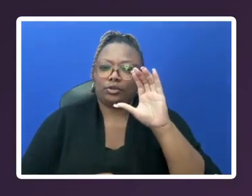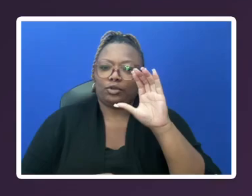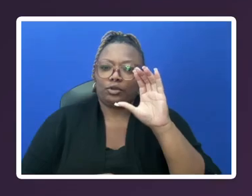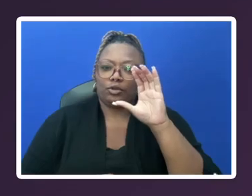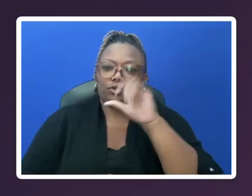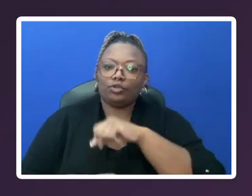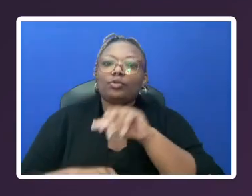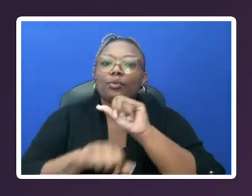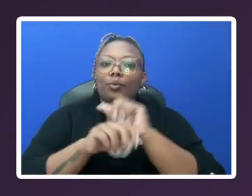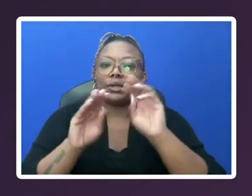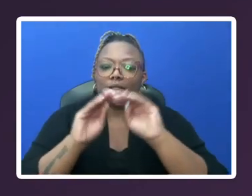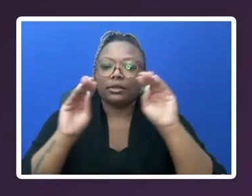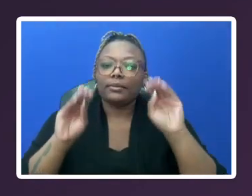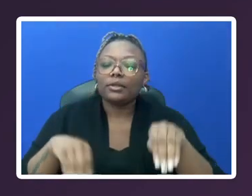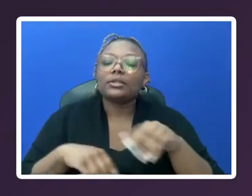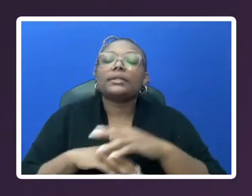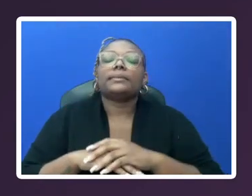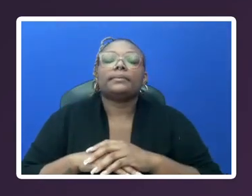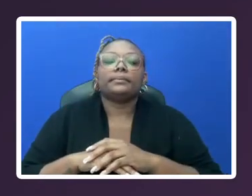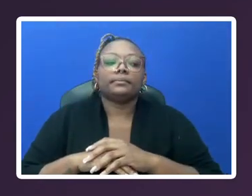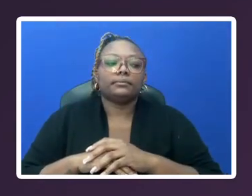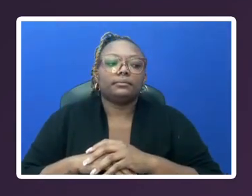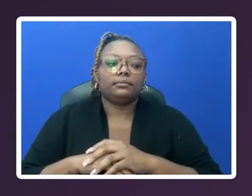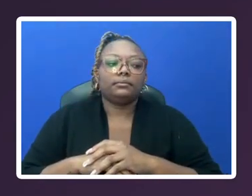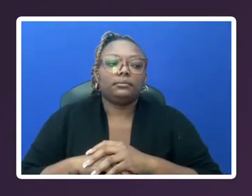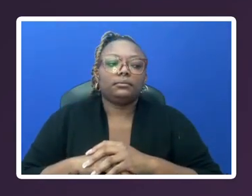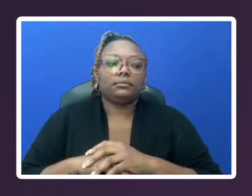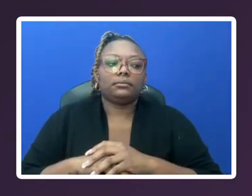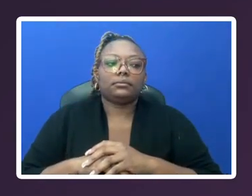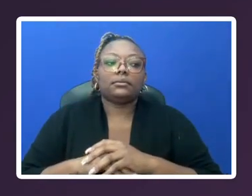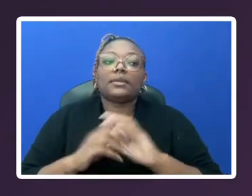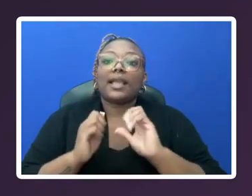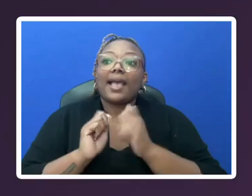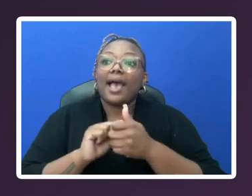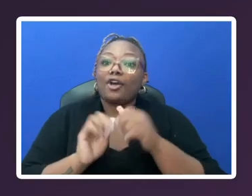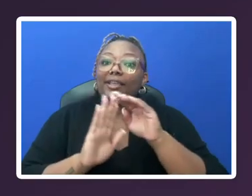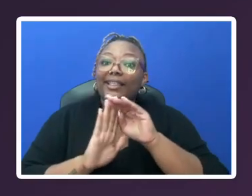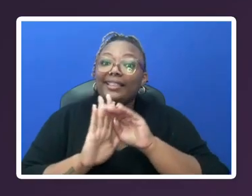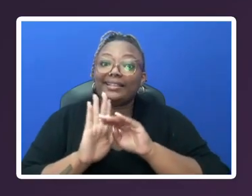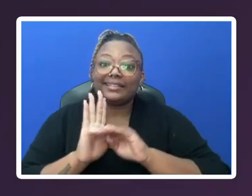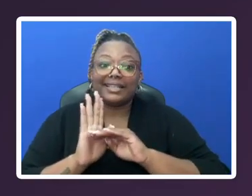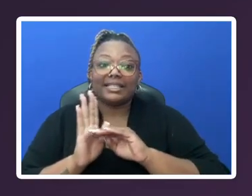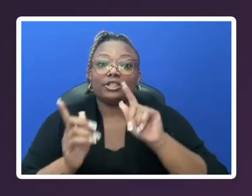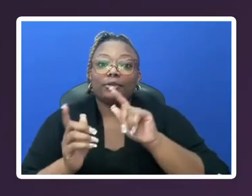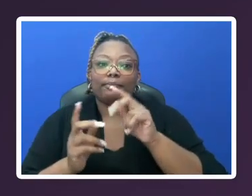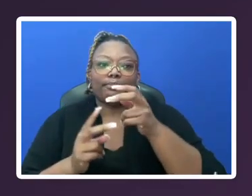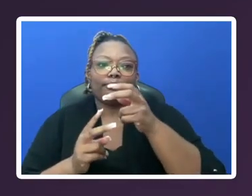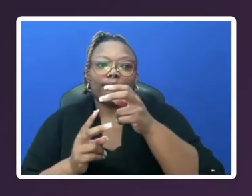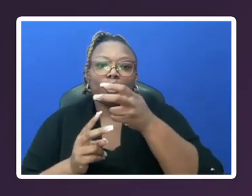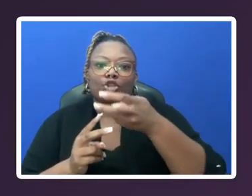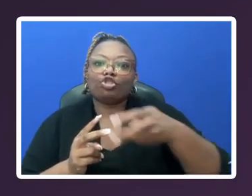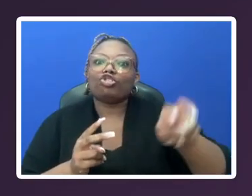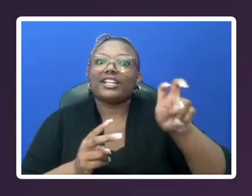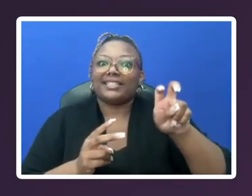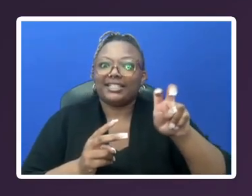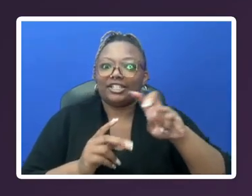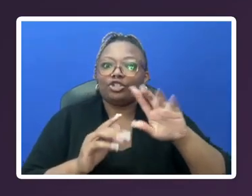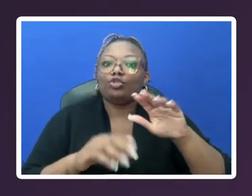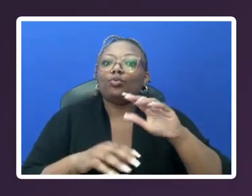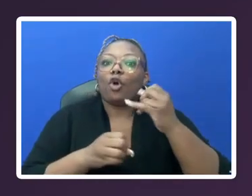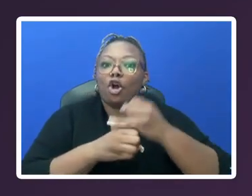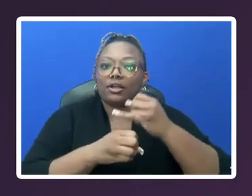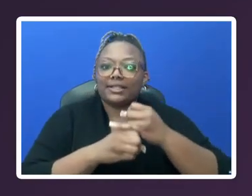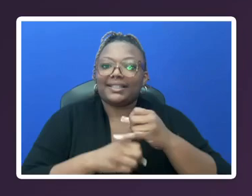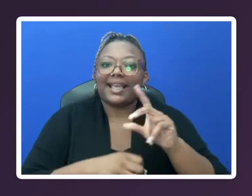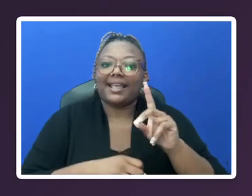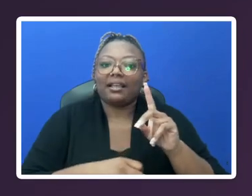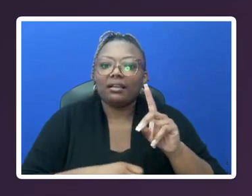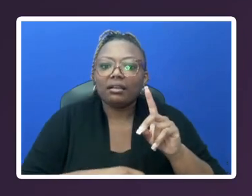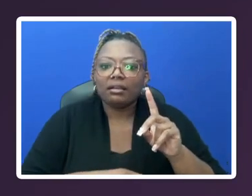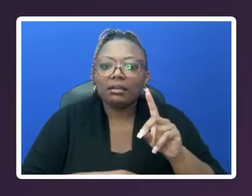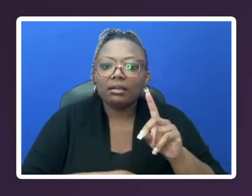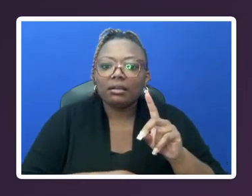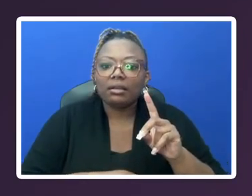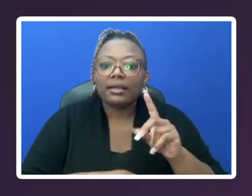museum, "How can these lessons be transferred into on-site gallery programs?"